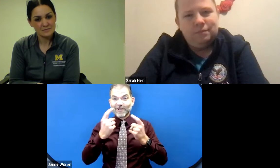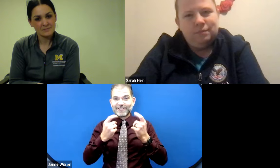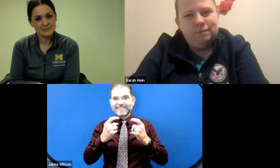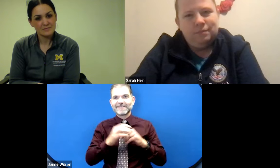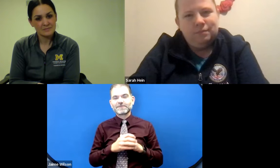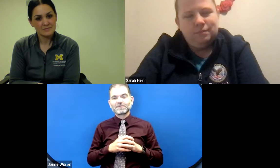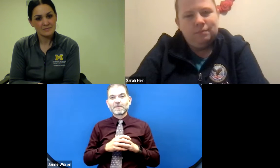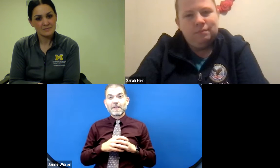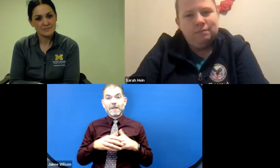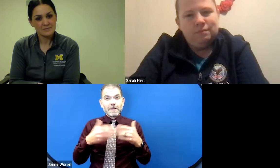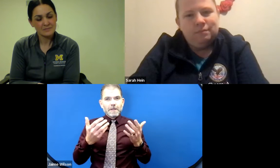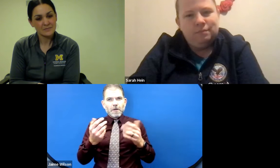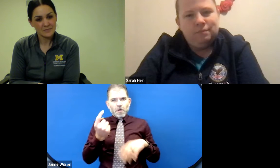ASL Interpreter: we'll have a question and answered time.